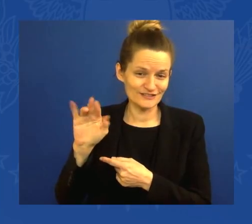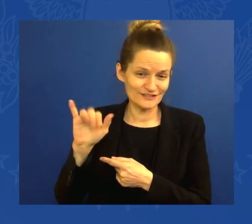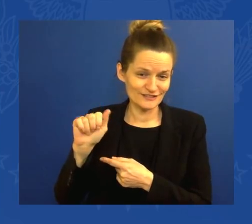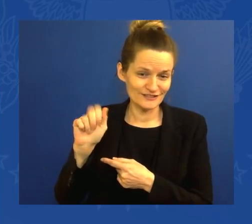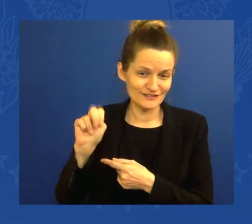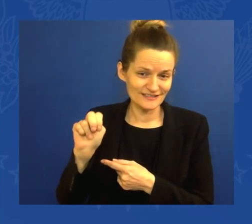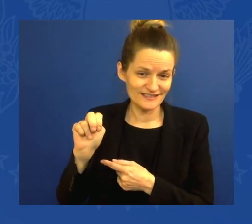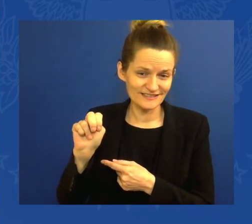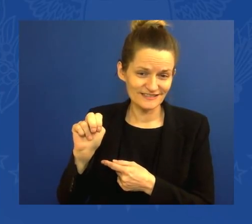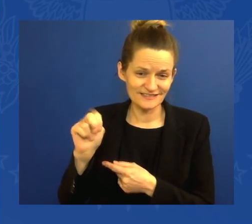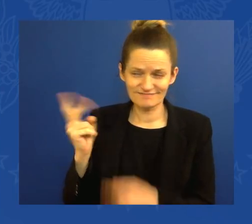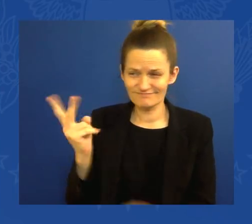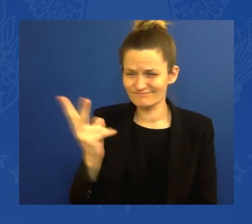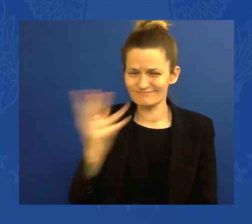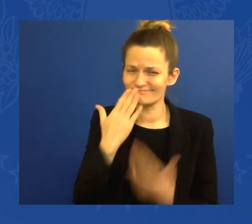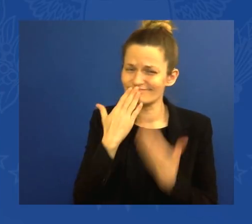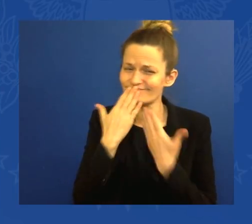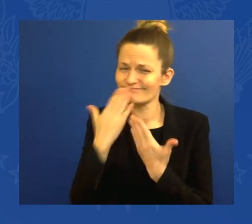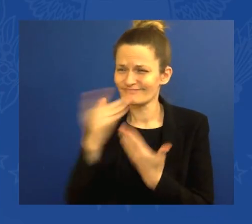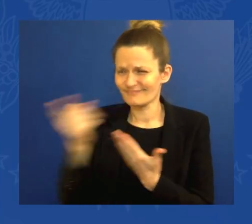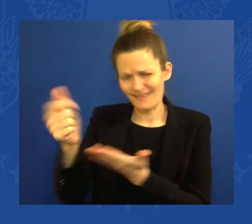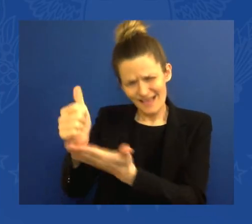to transfer my contagious courage to you.